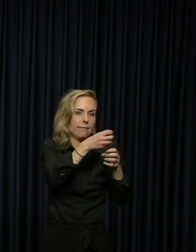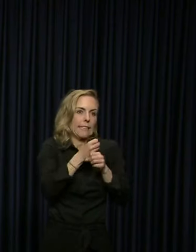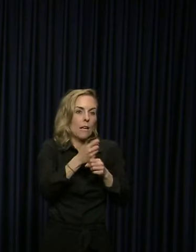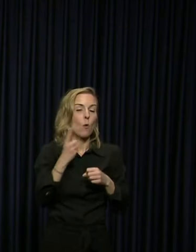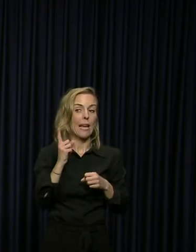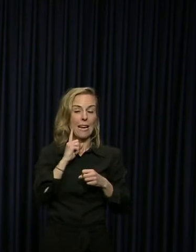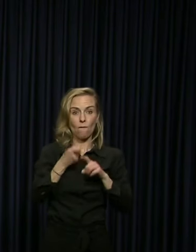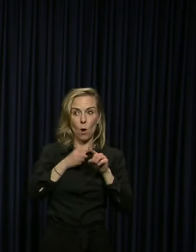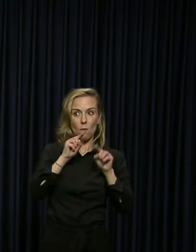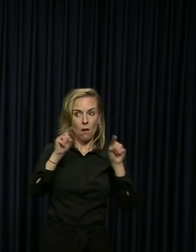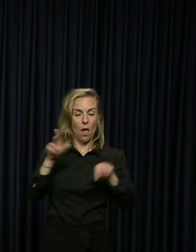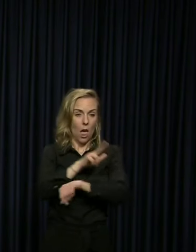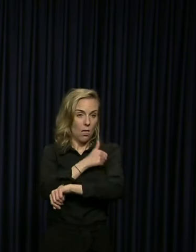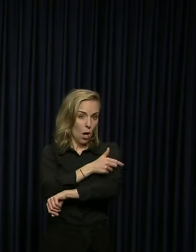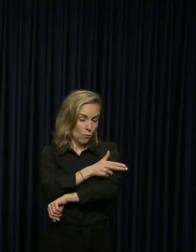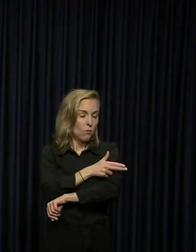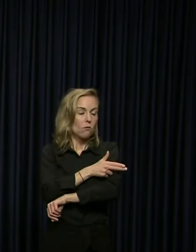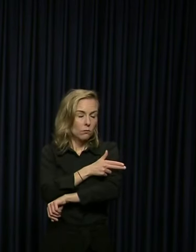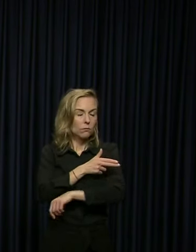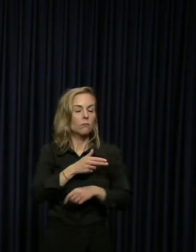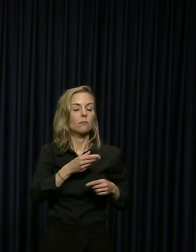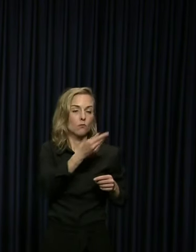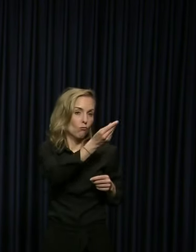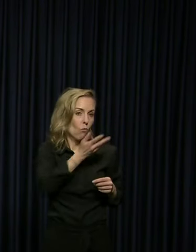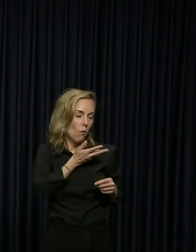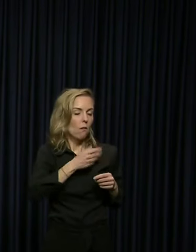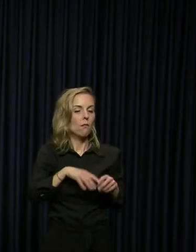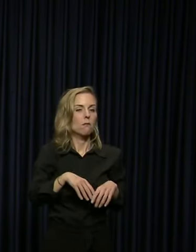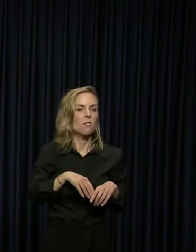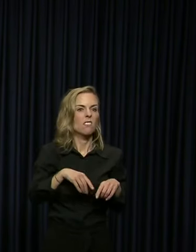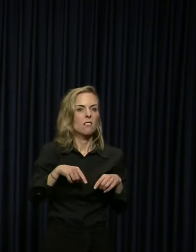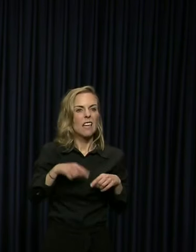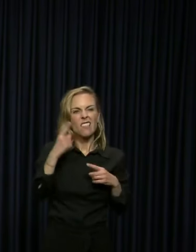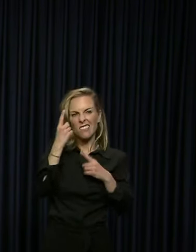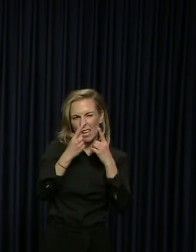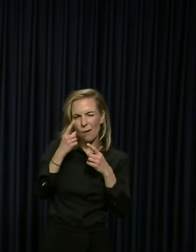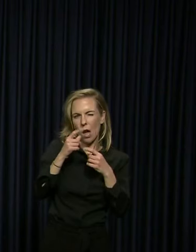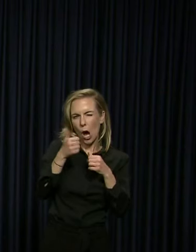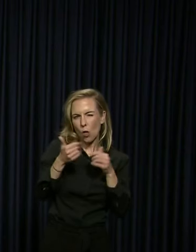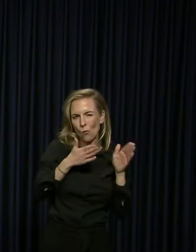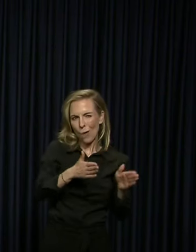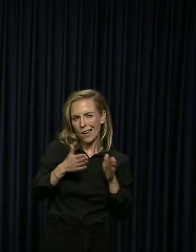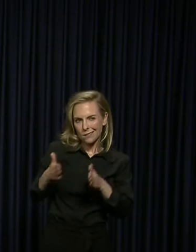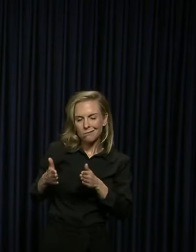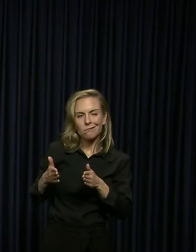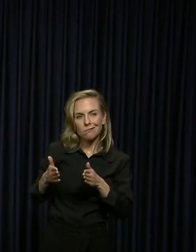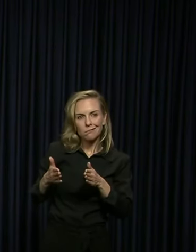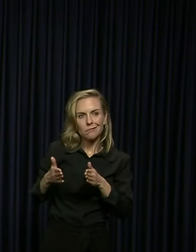CERTAINLY WITH THE LIMITED ACTION, YOU ABSOLUTELY HIT THAT. BUT THE MORE WE FLATTEN THE